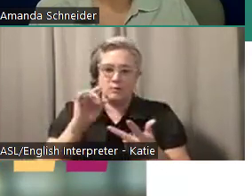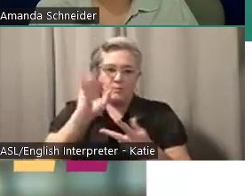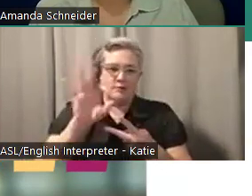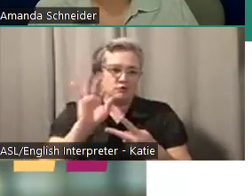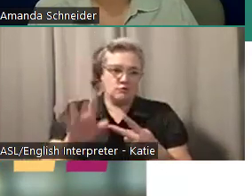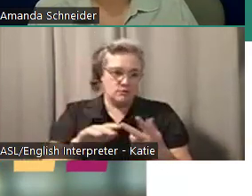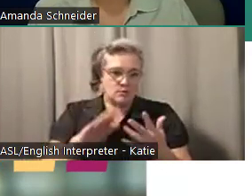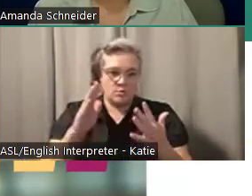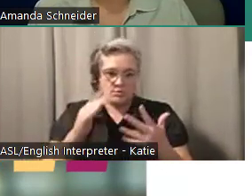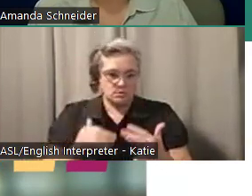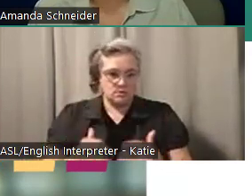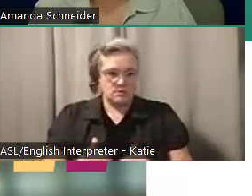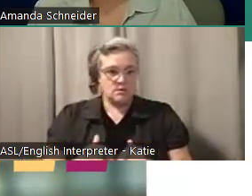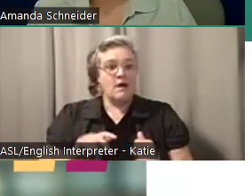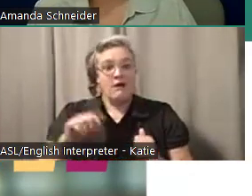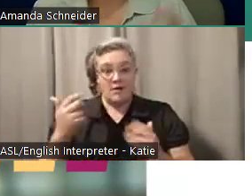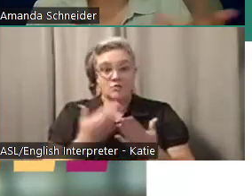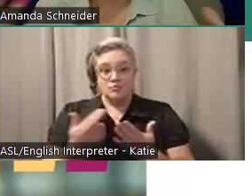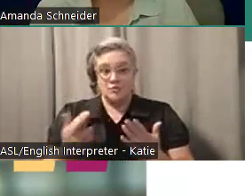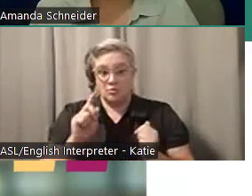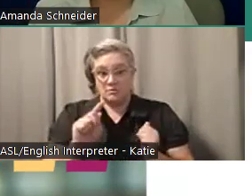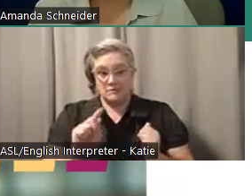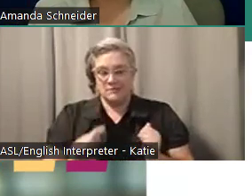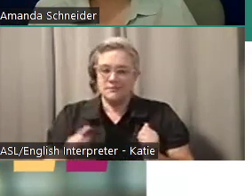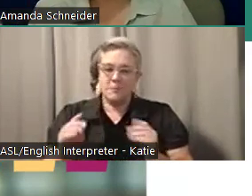And then the other resources I have here are more general.